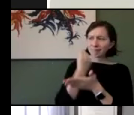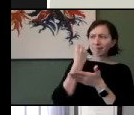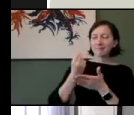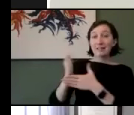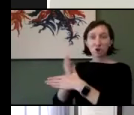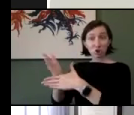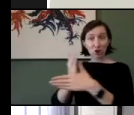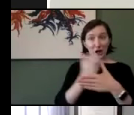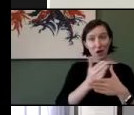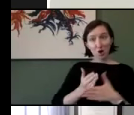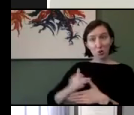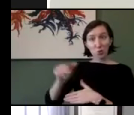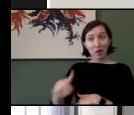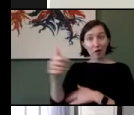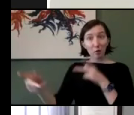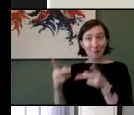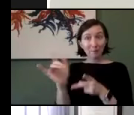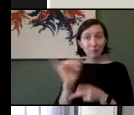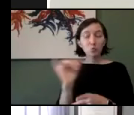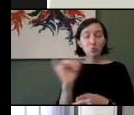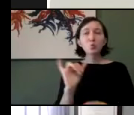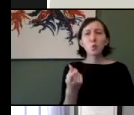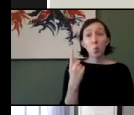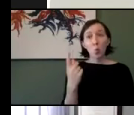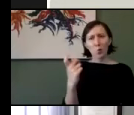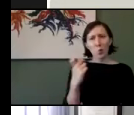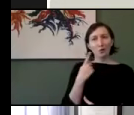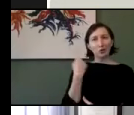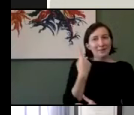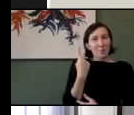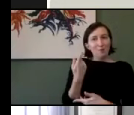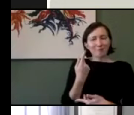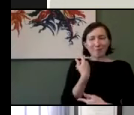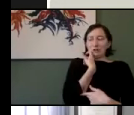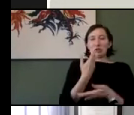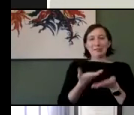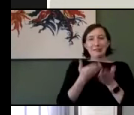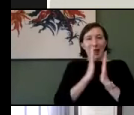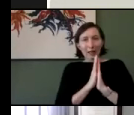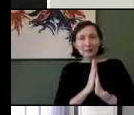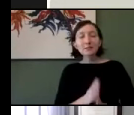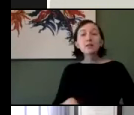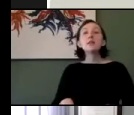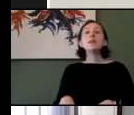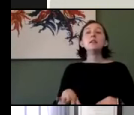One of the questions actually we just heard somebody ask—